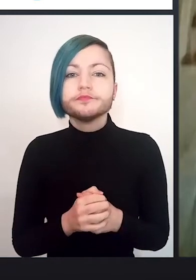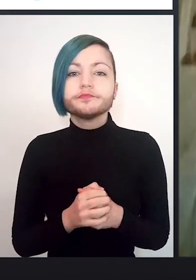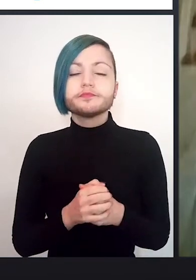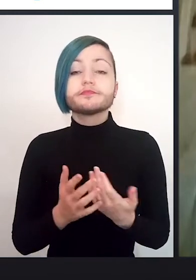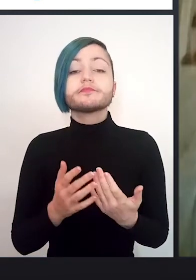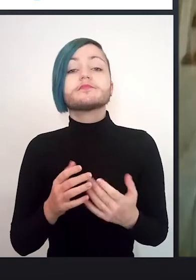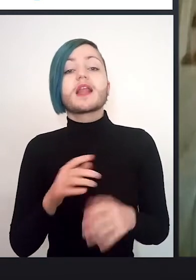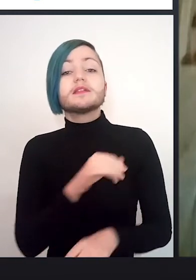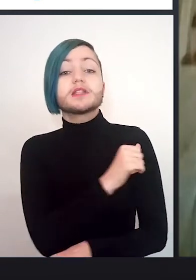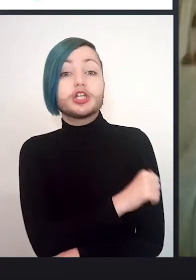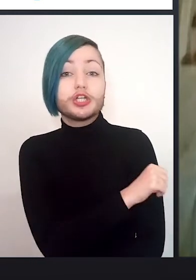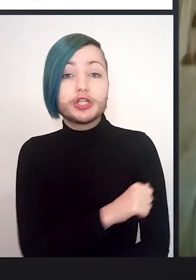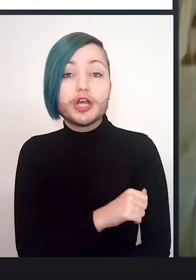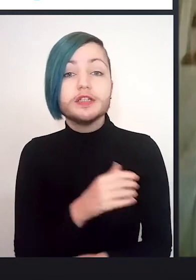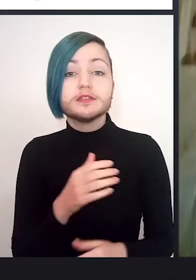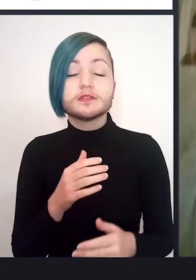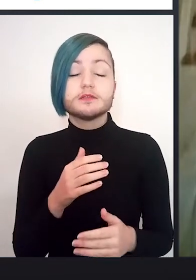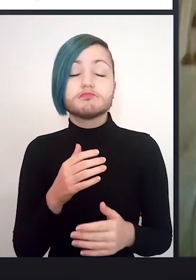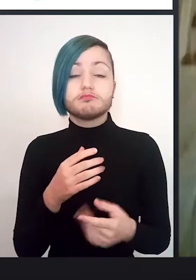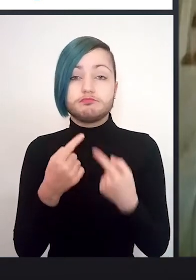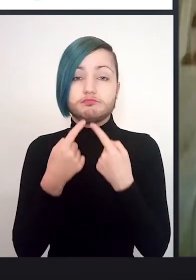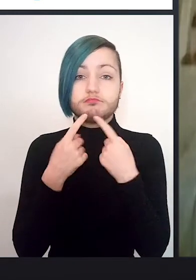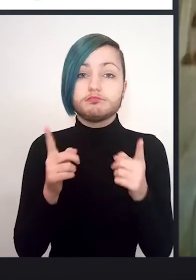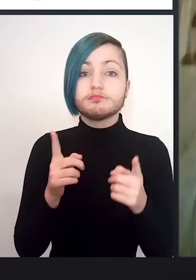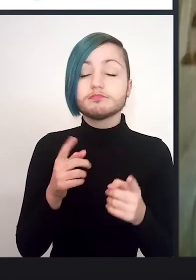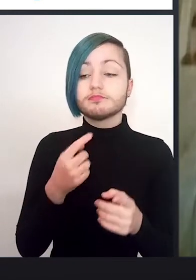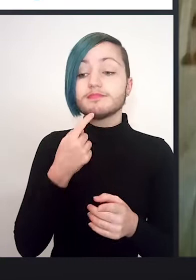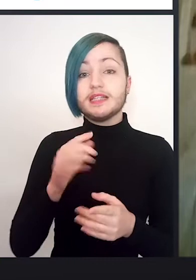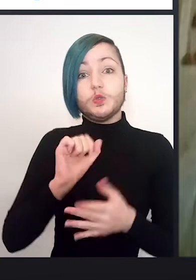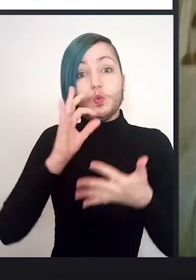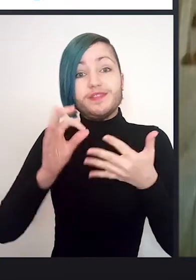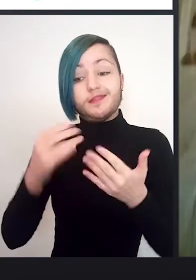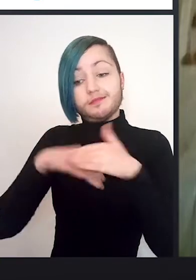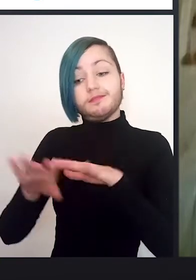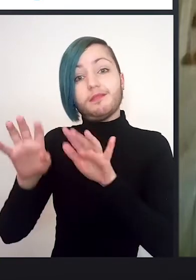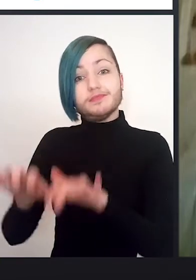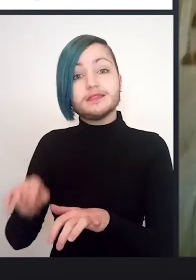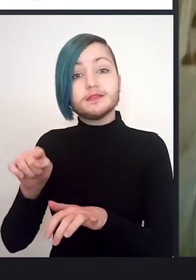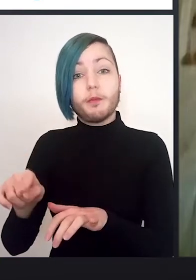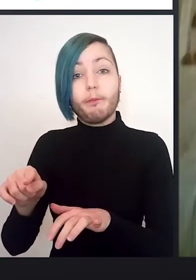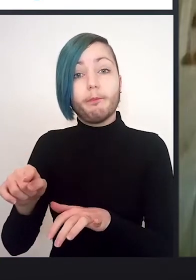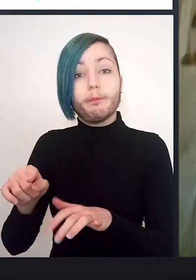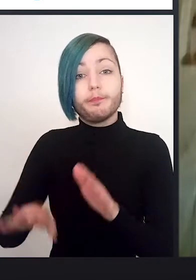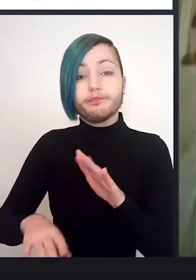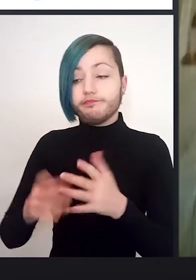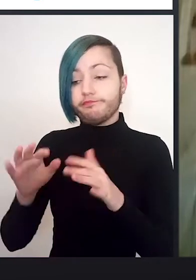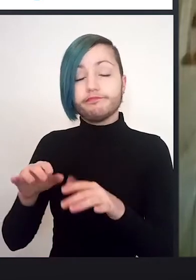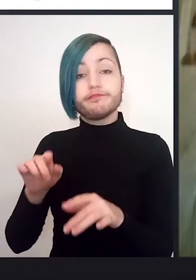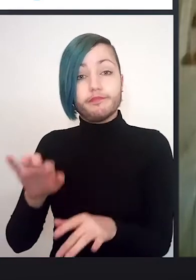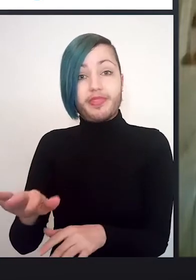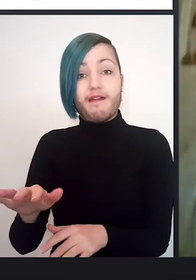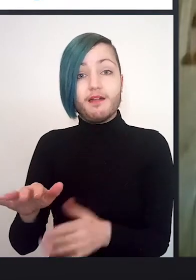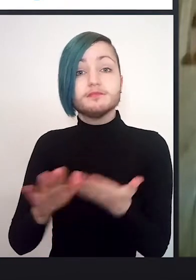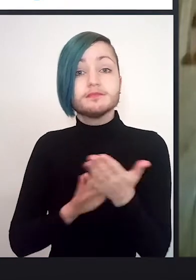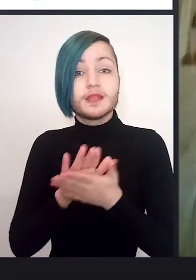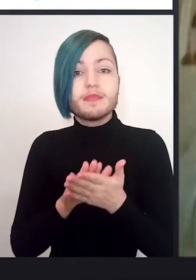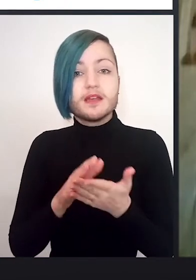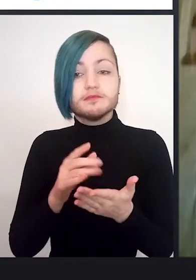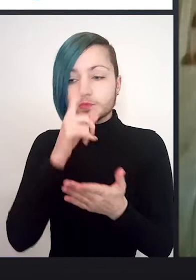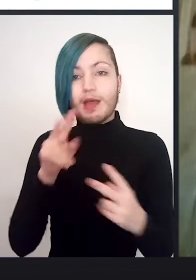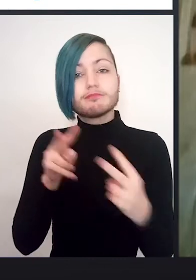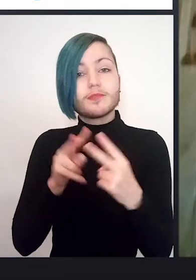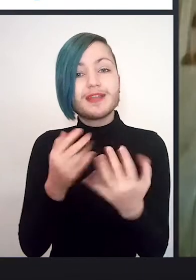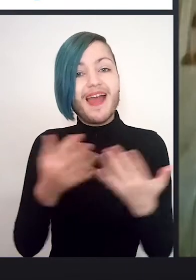The nurse was very clear about once you're in the system, they've got like an open door policy for